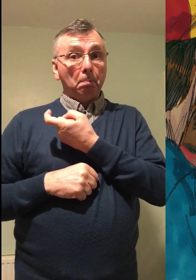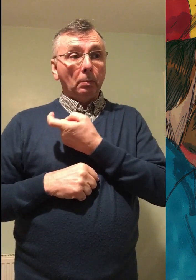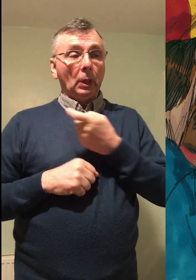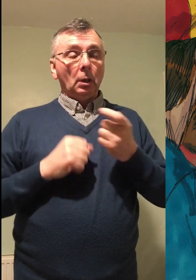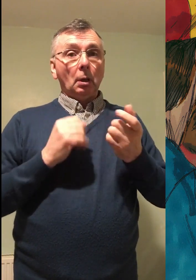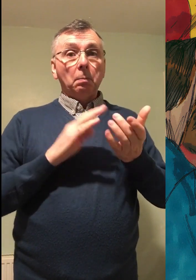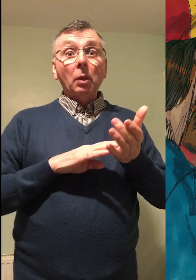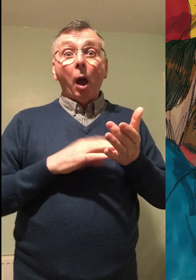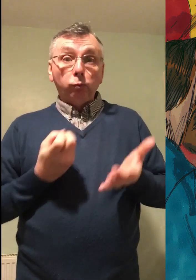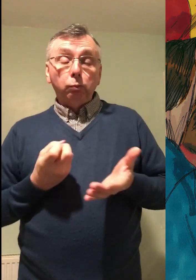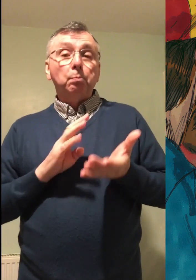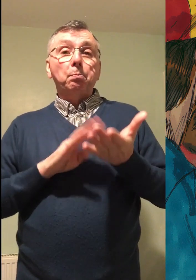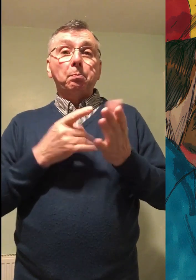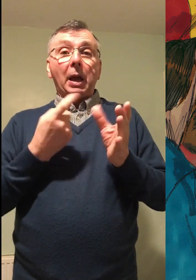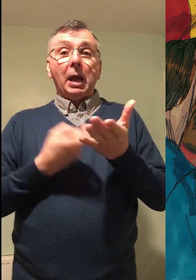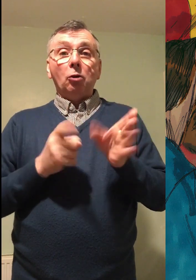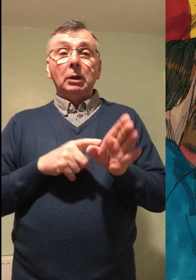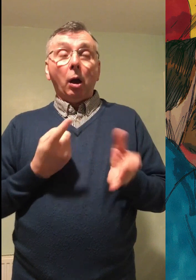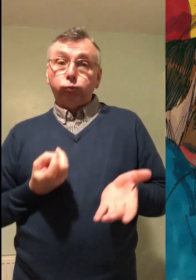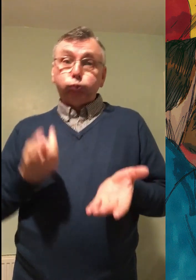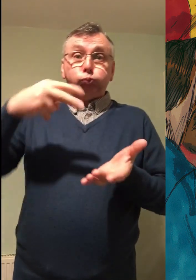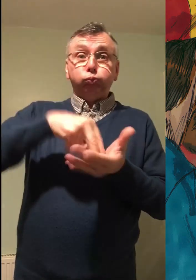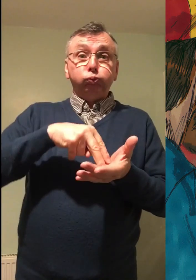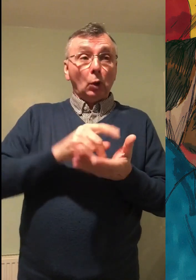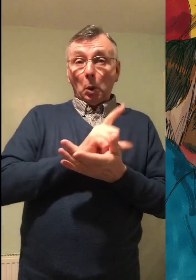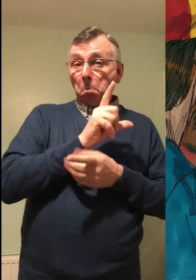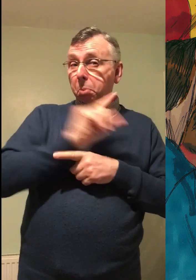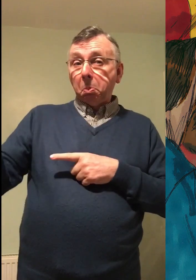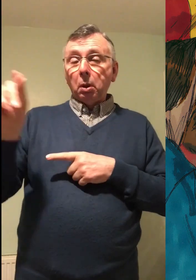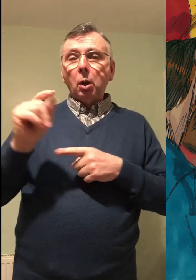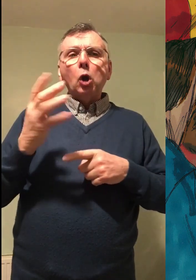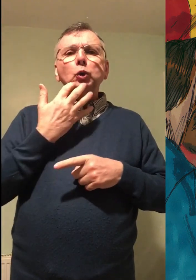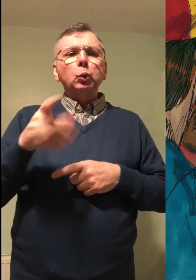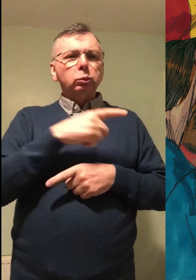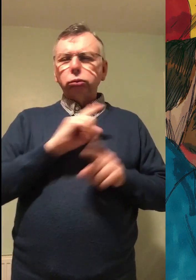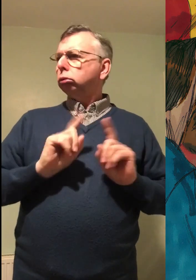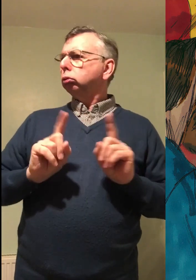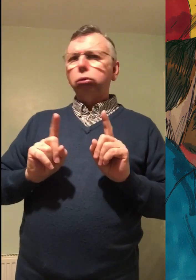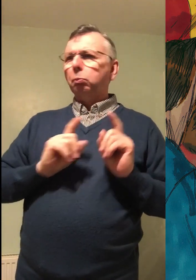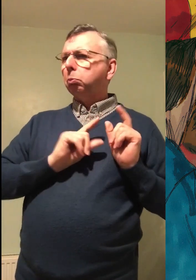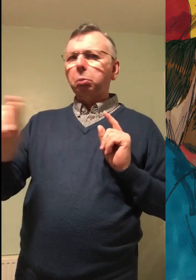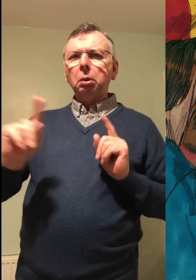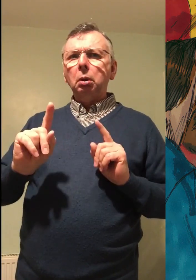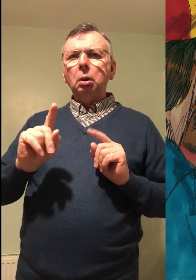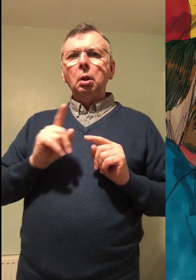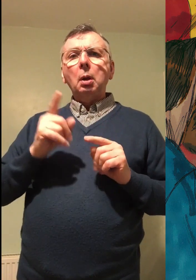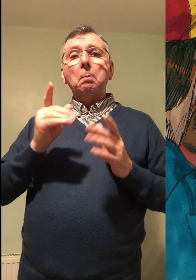is here,” she said, “and is asking for you.” When Mary heard this, she got up quickly